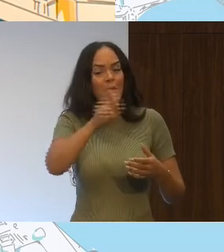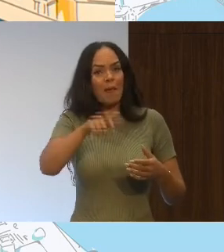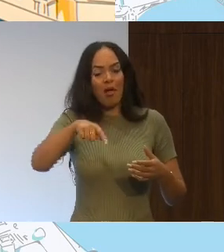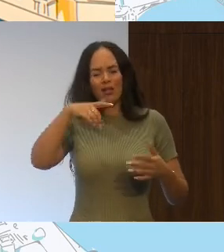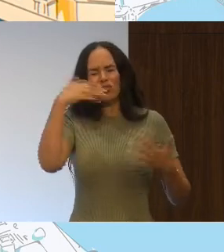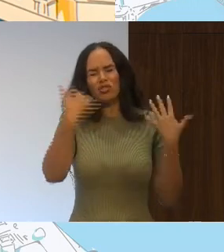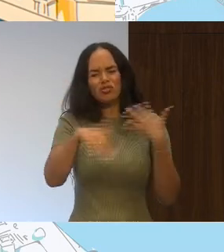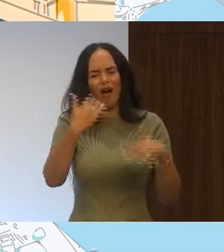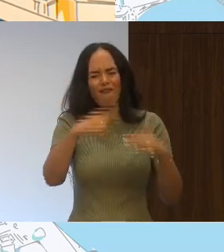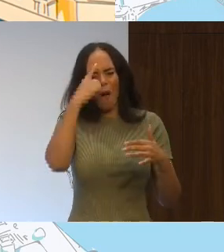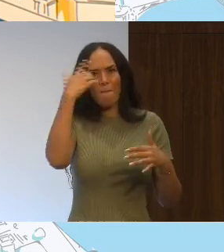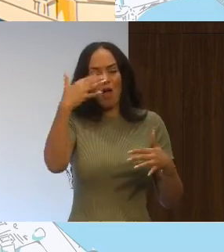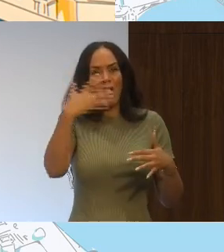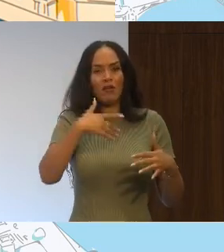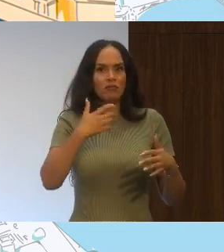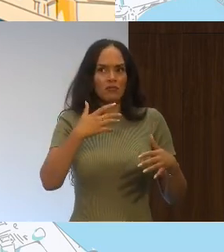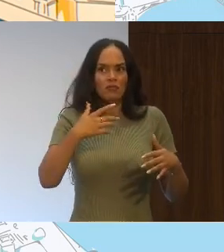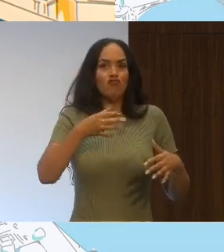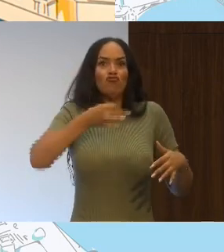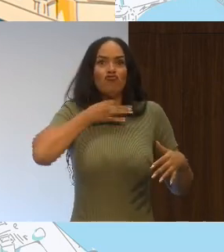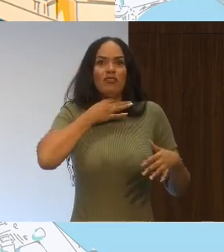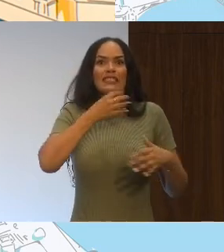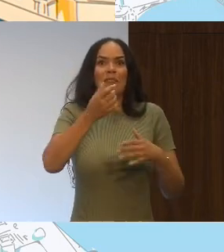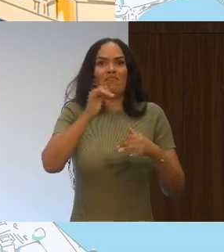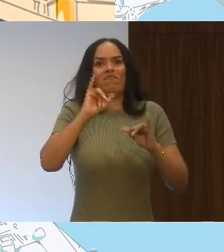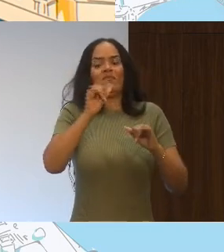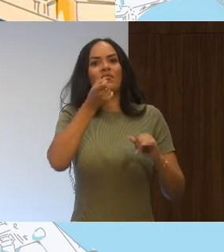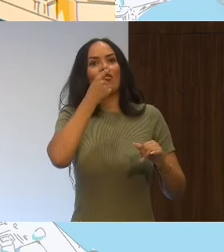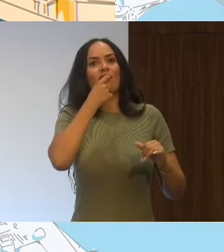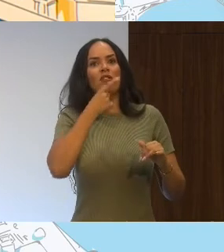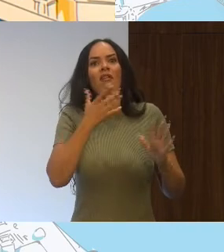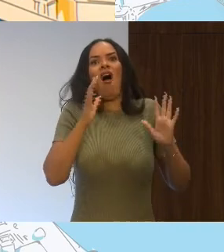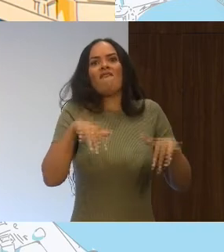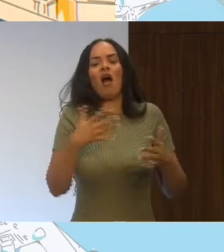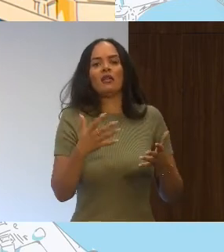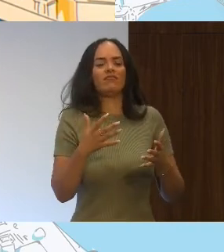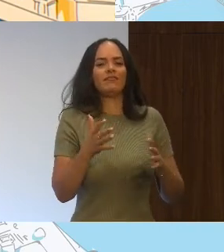And then the other thing we were doing, the next drug was a drug called phenelzine, which almost never used now